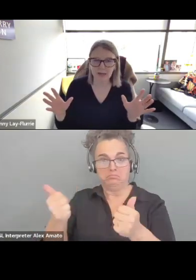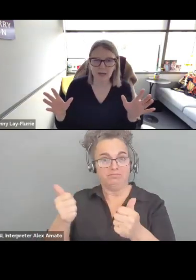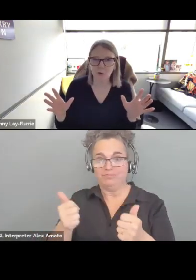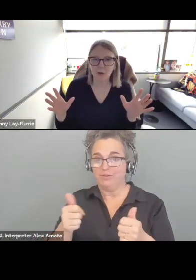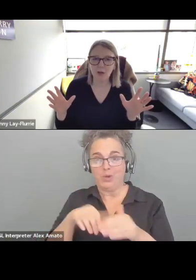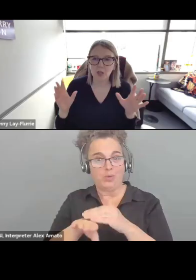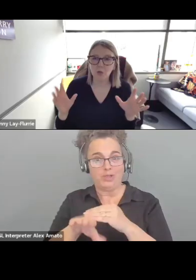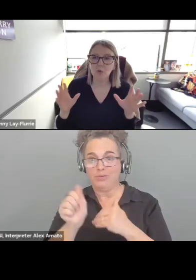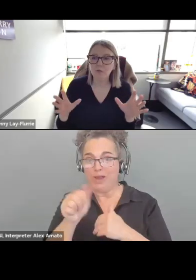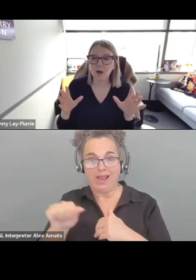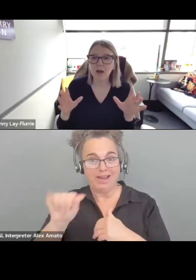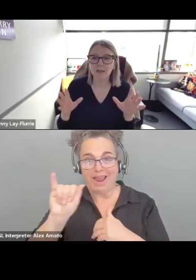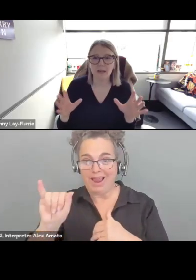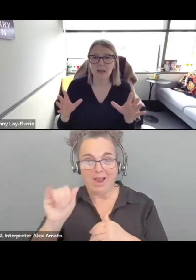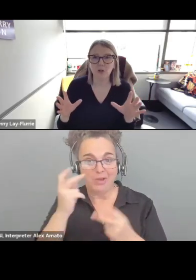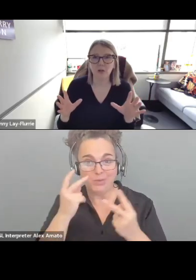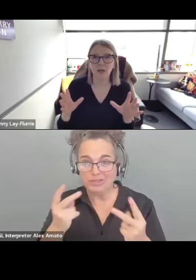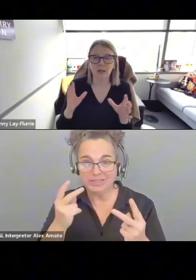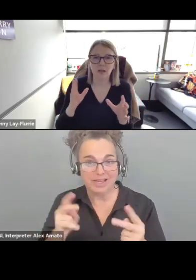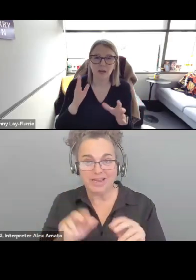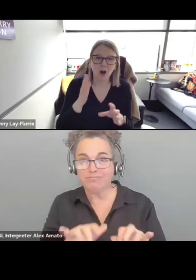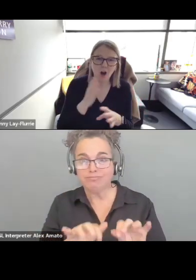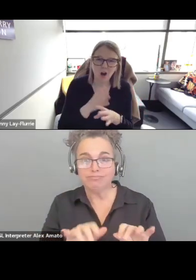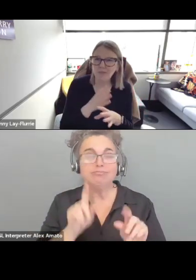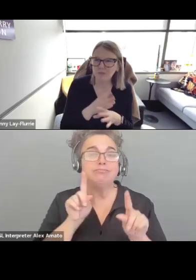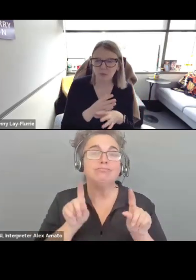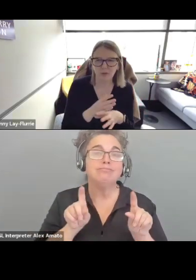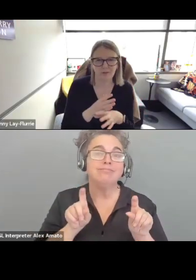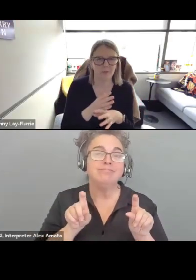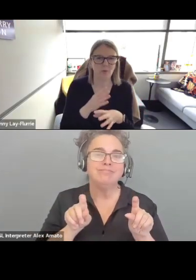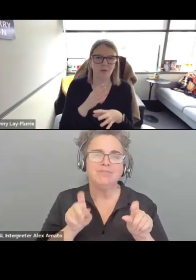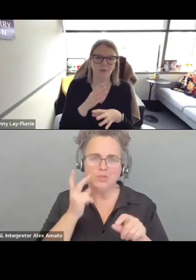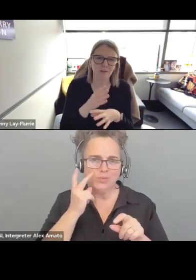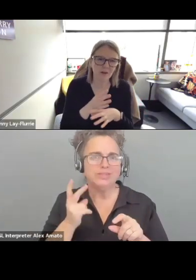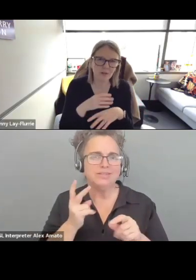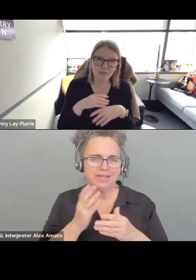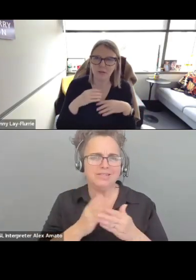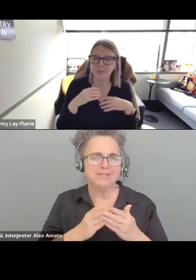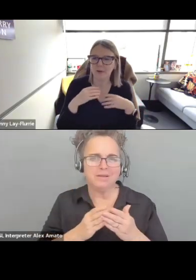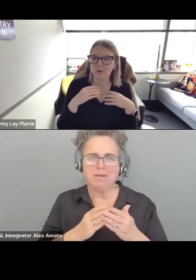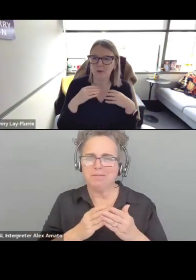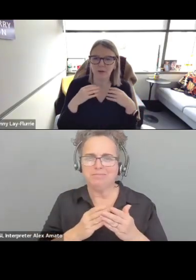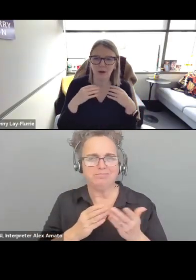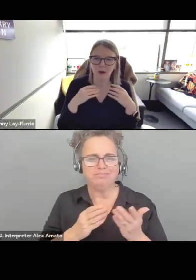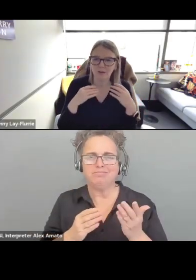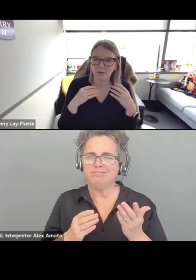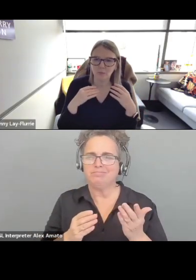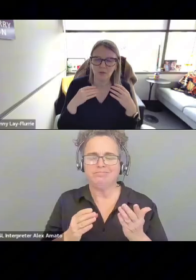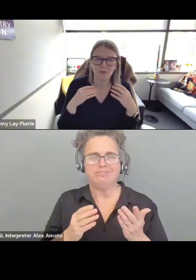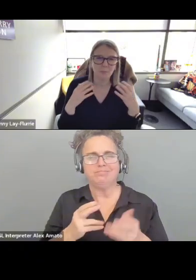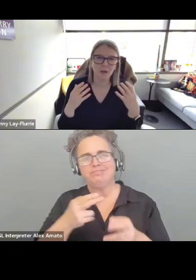and check it out - you will find occasionally harmful assumptions, stereotypical assumptions